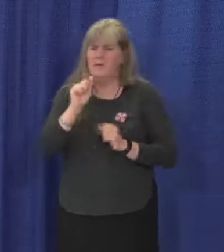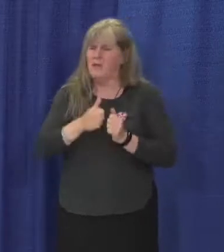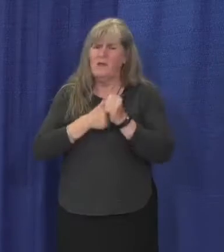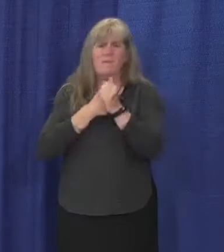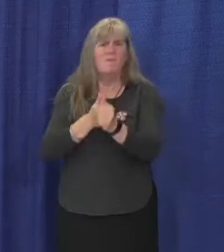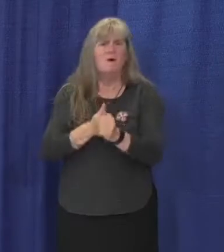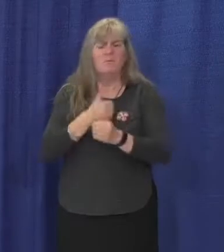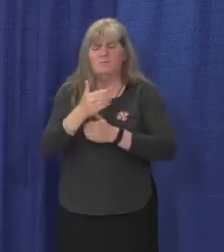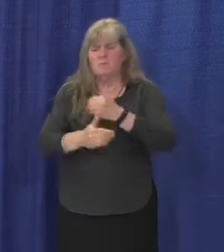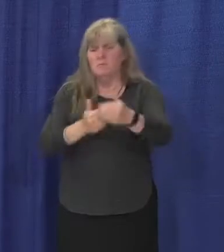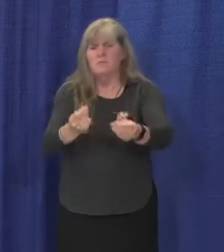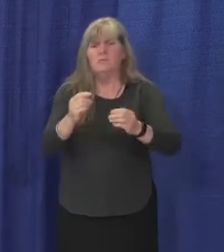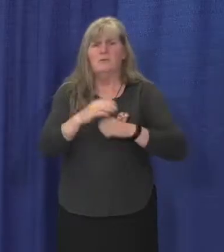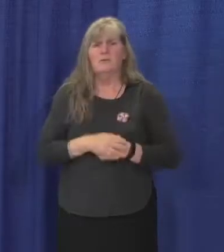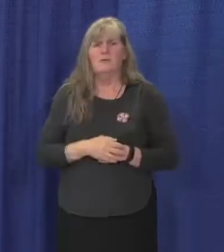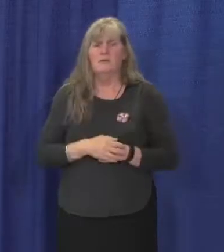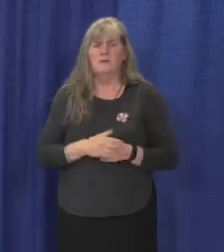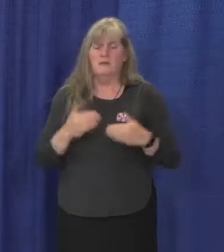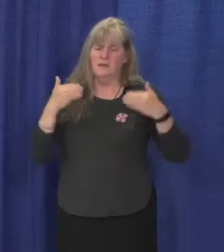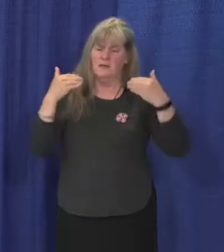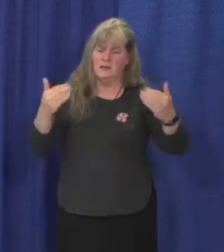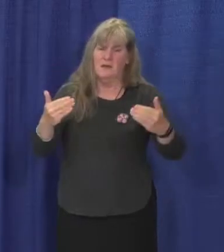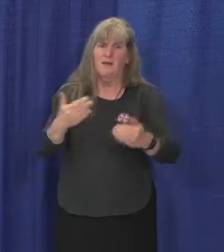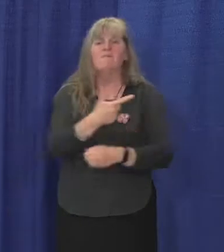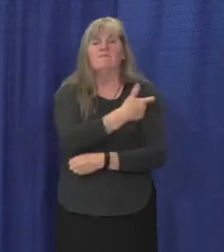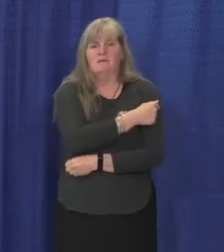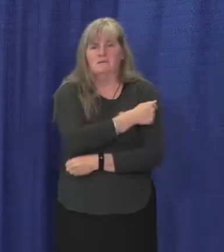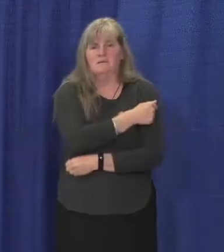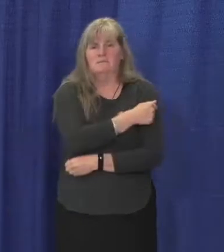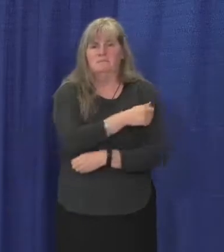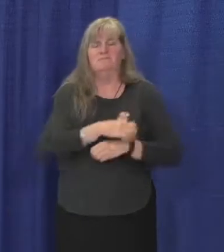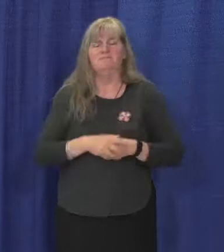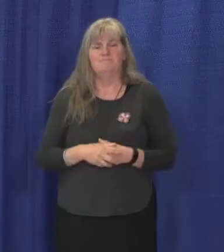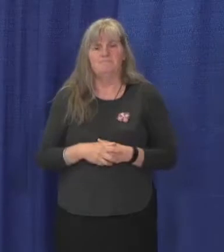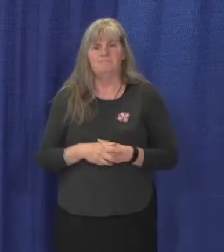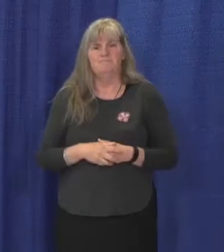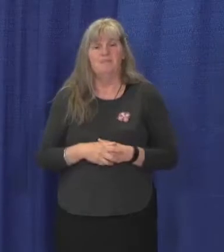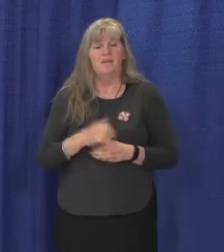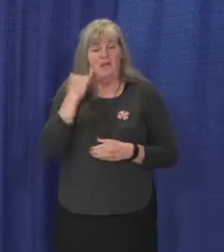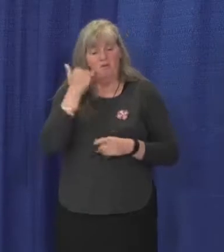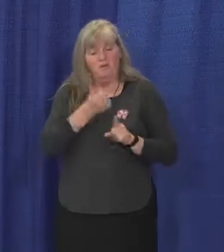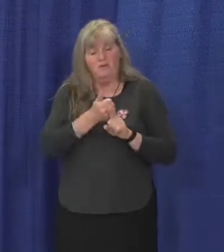There are simple steps to take. Get vaccinated.